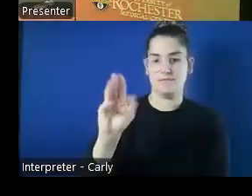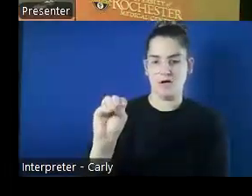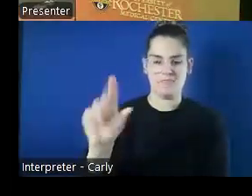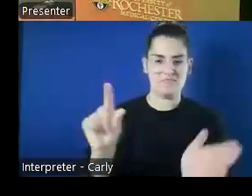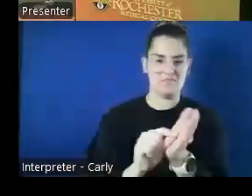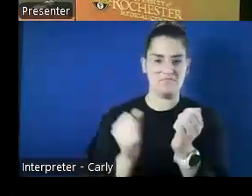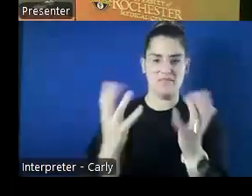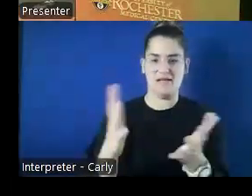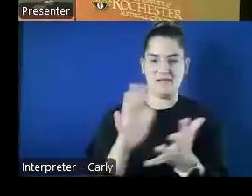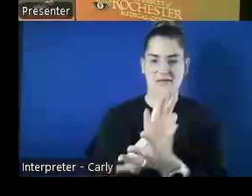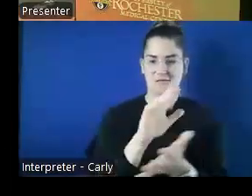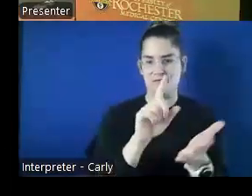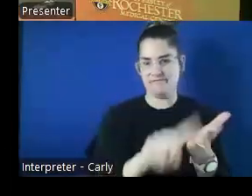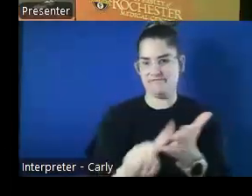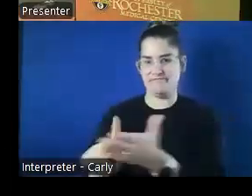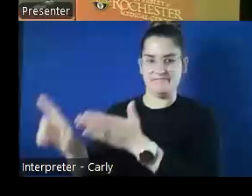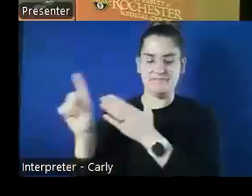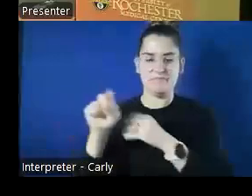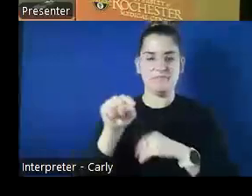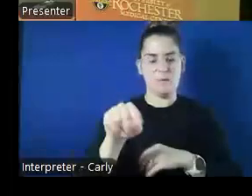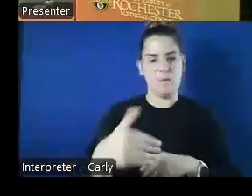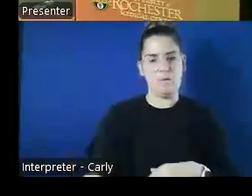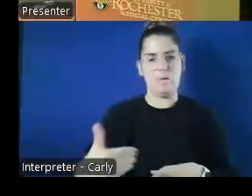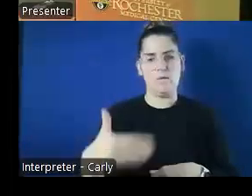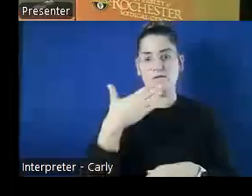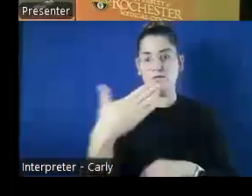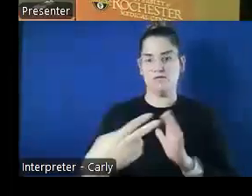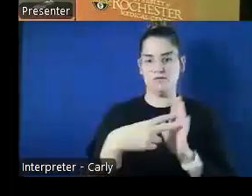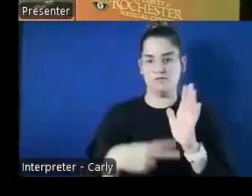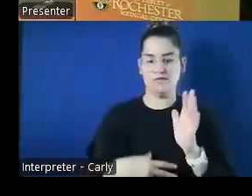I talk about this a lot they're really good to read they talk about how we might work on closing